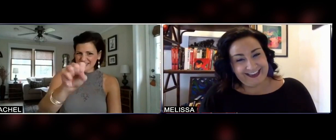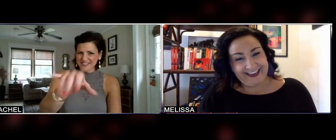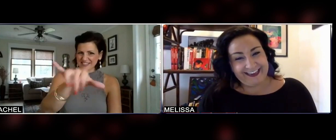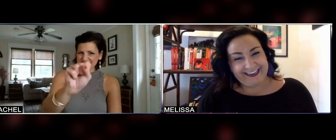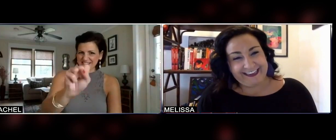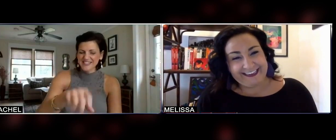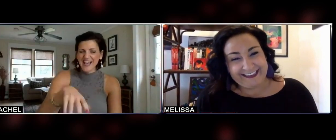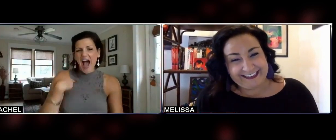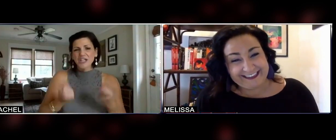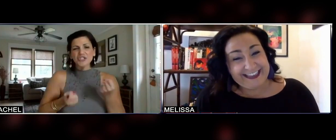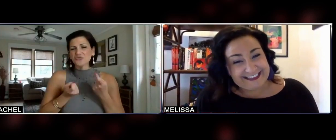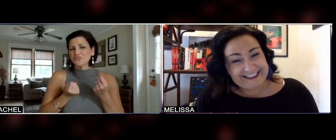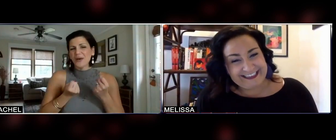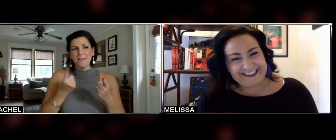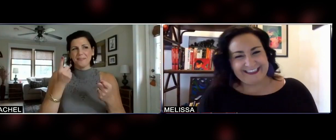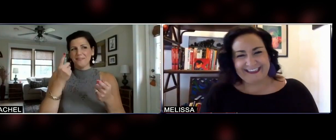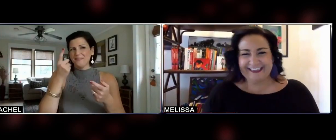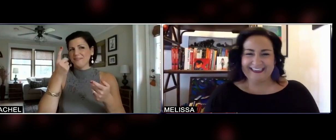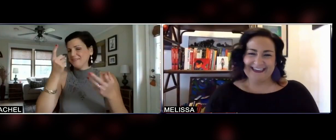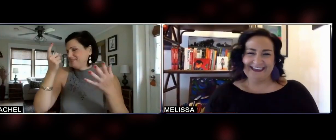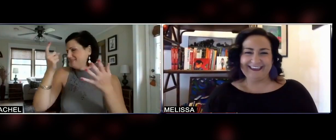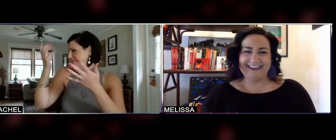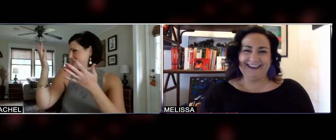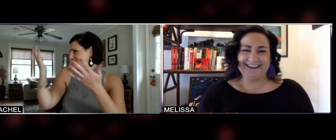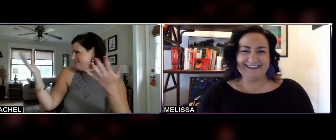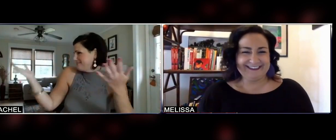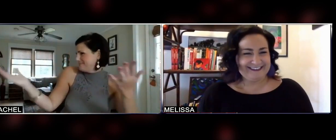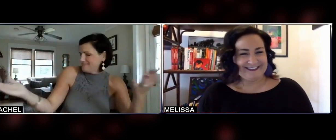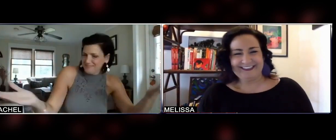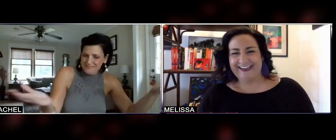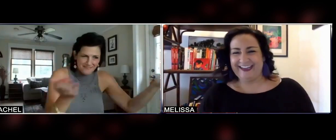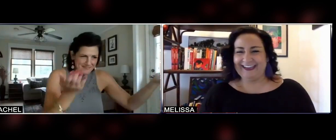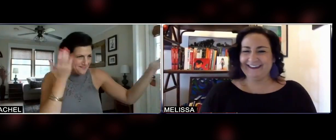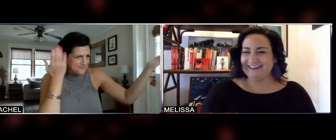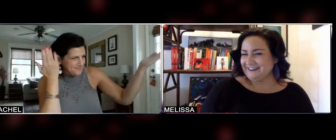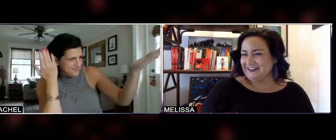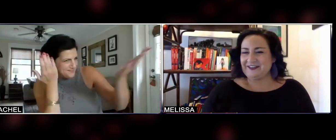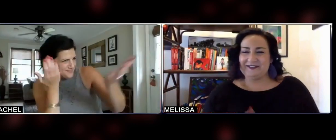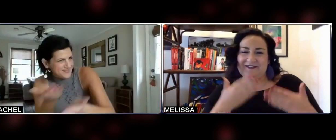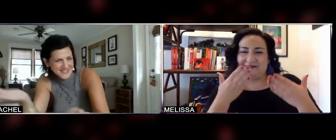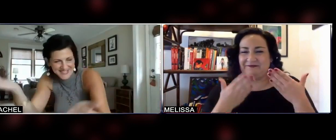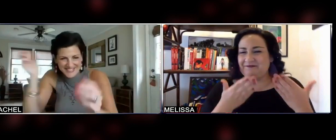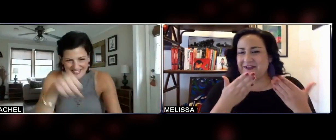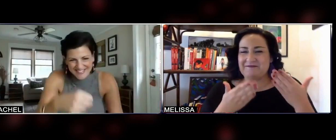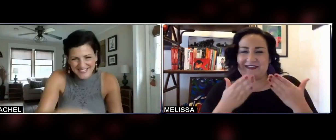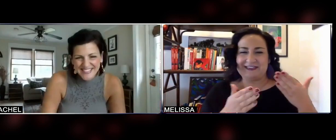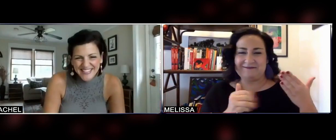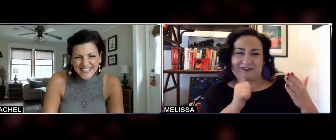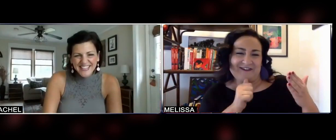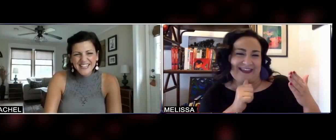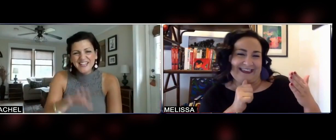Yes, yes, yes! I'll strip... Maybe in private???